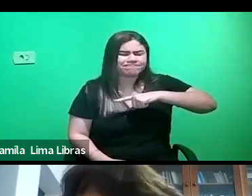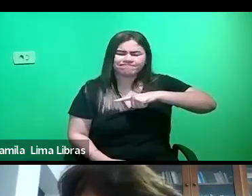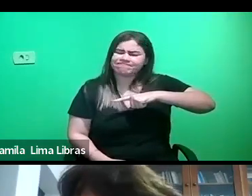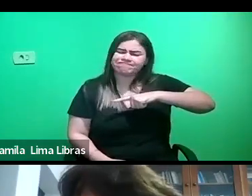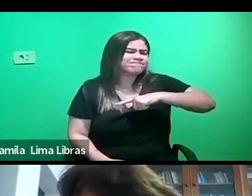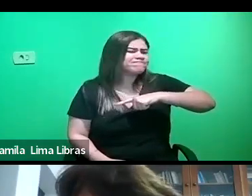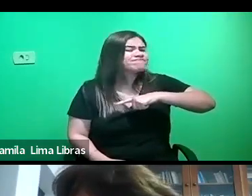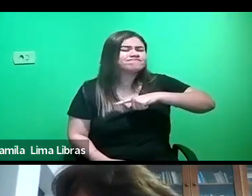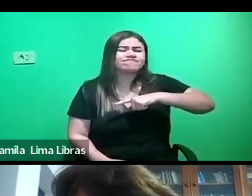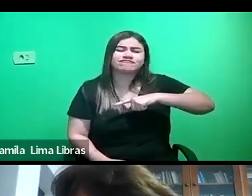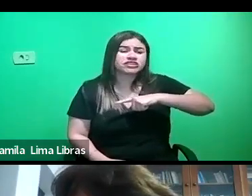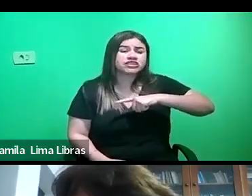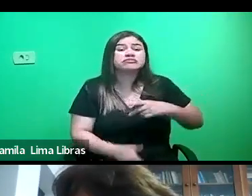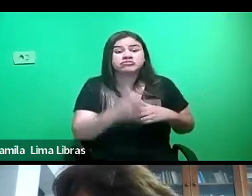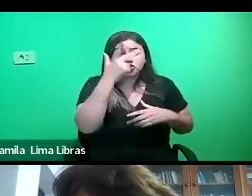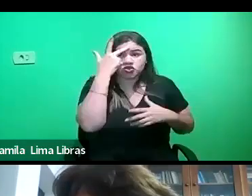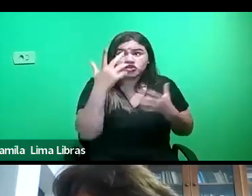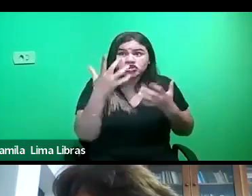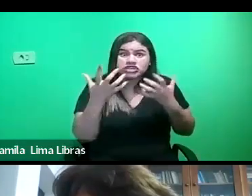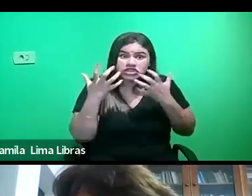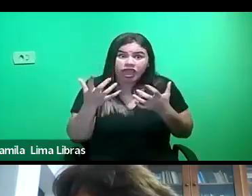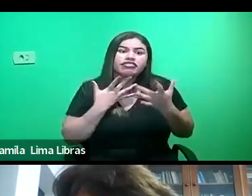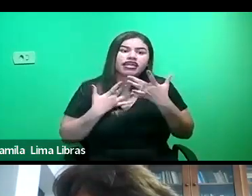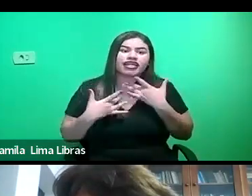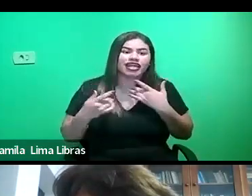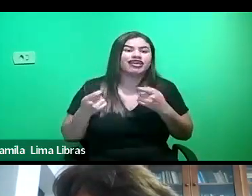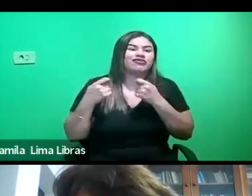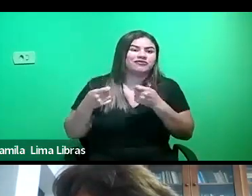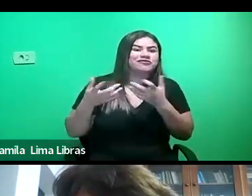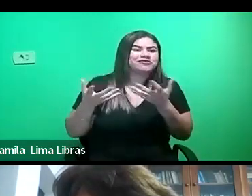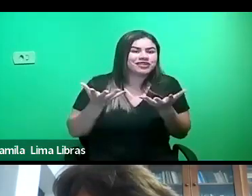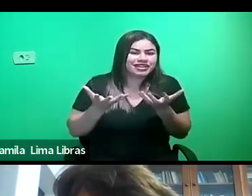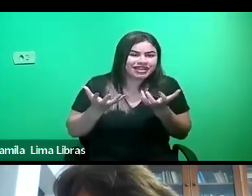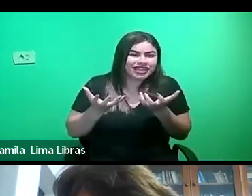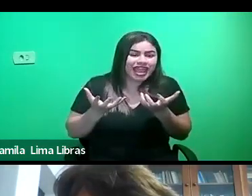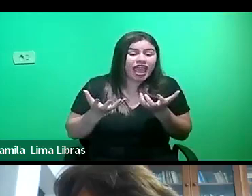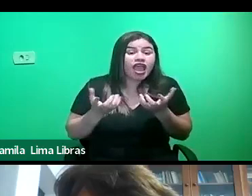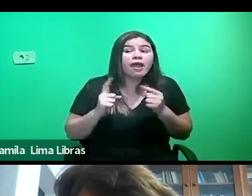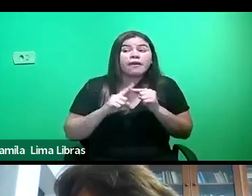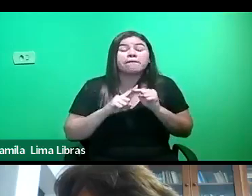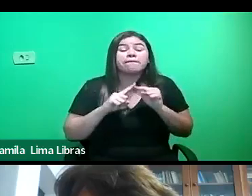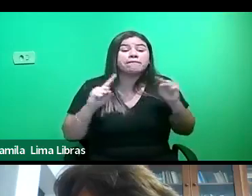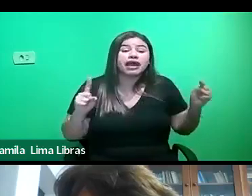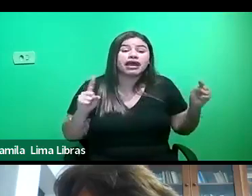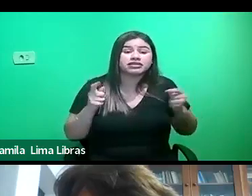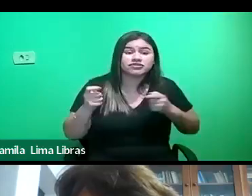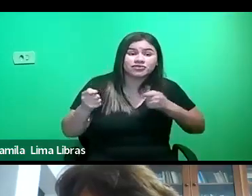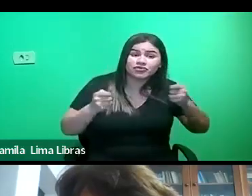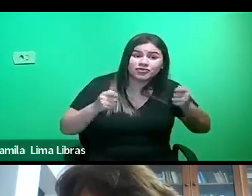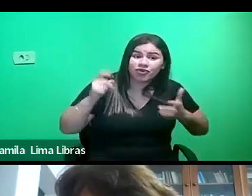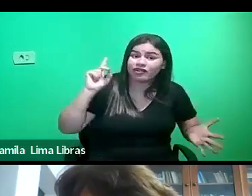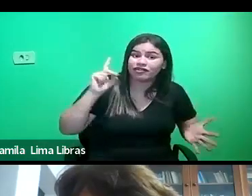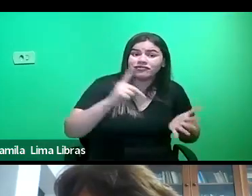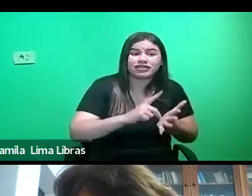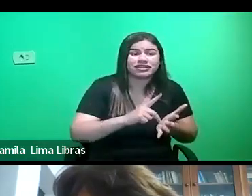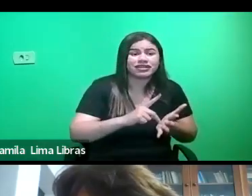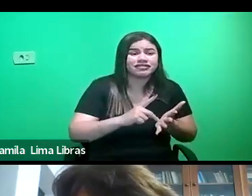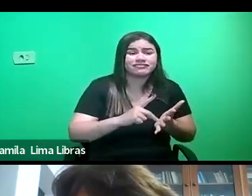don't control it it. They don't control the world look . look look look . look look look even at the at the war in Ukraine.